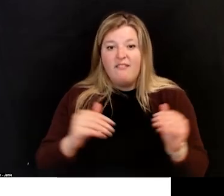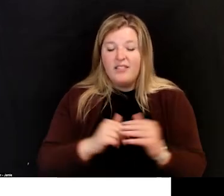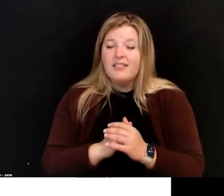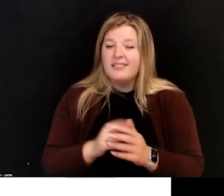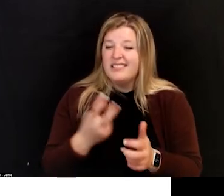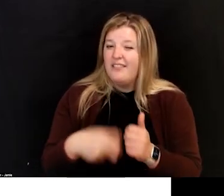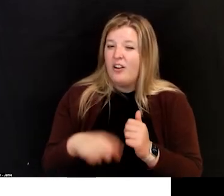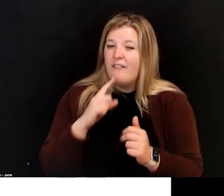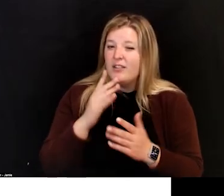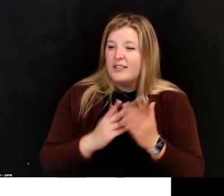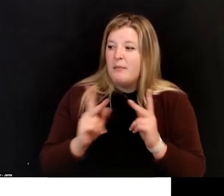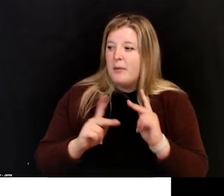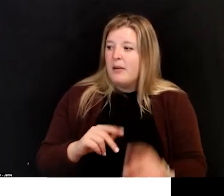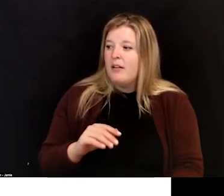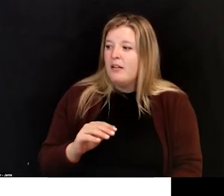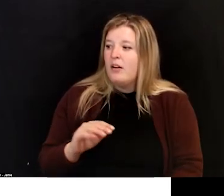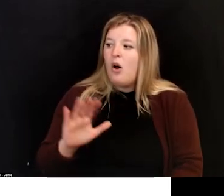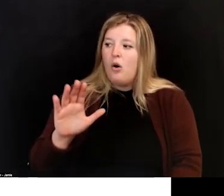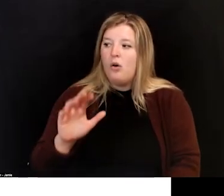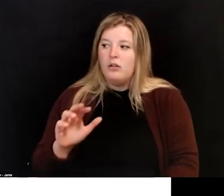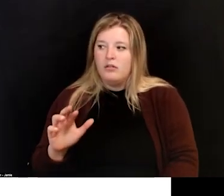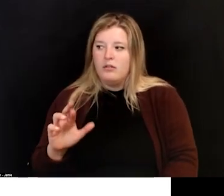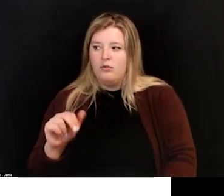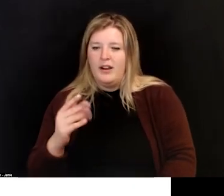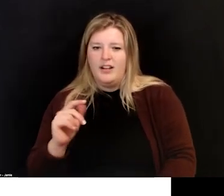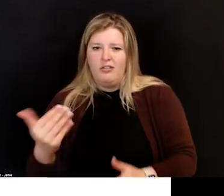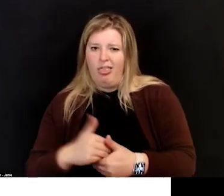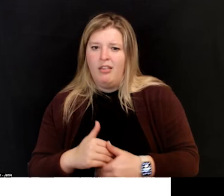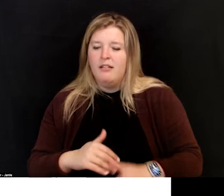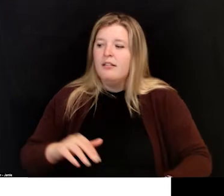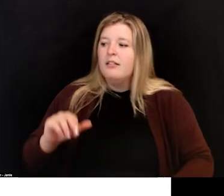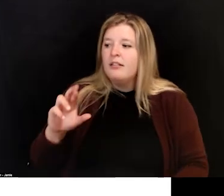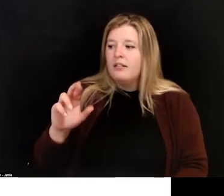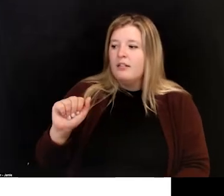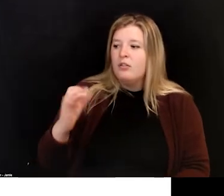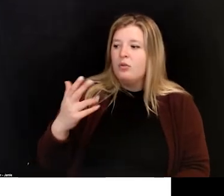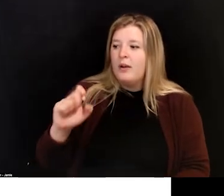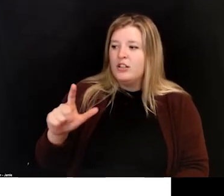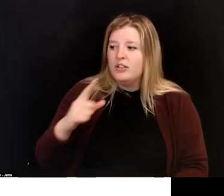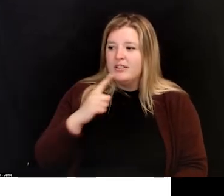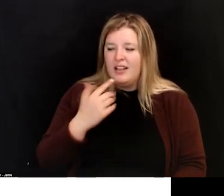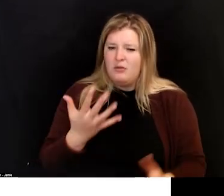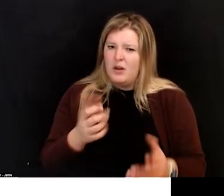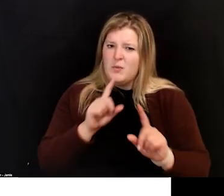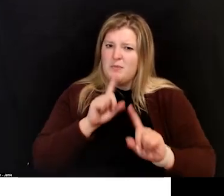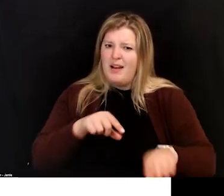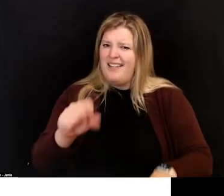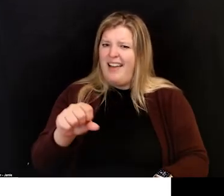Now, Lolly--I'm sorry. You go ahead. [Rachael] Oh, I was just gonna respond to that. In many ways, when creating training,